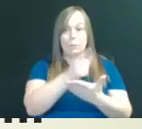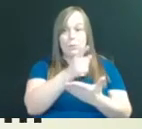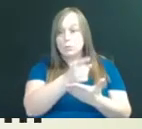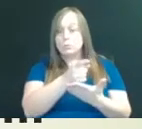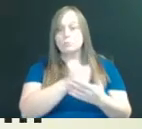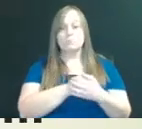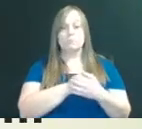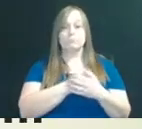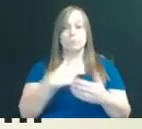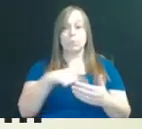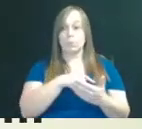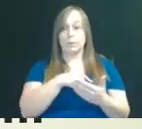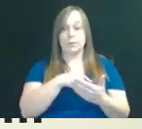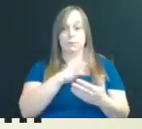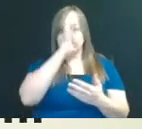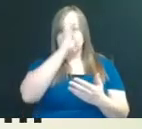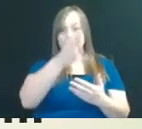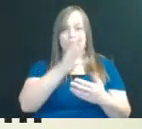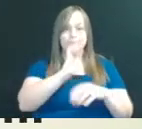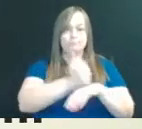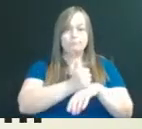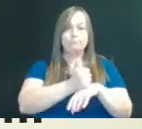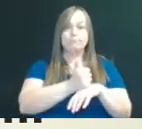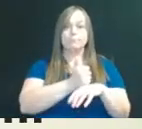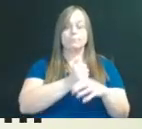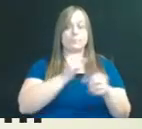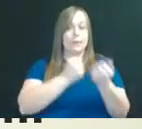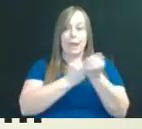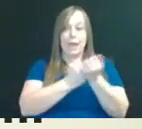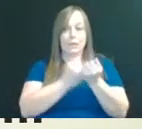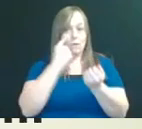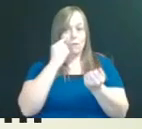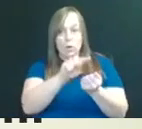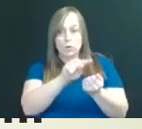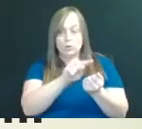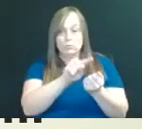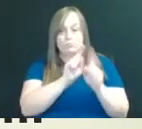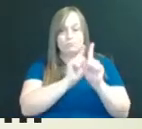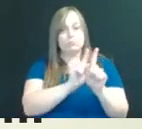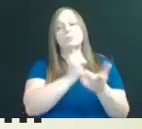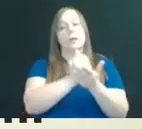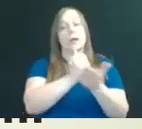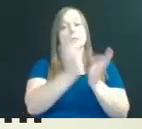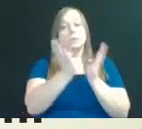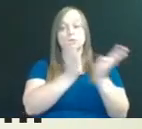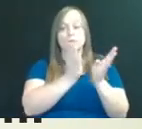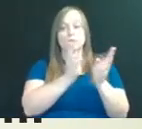We're designed to advocate on your behalf while you're seeking services from either ACCES-VR